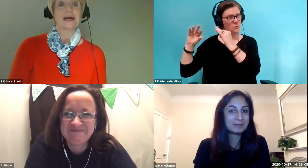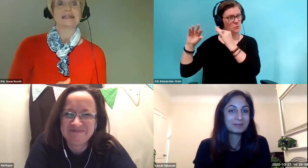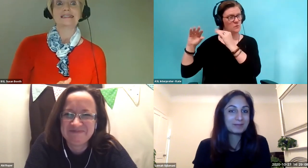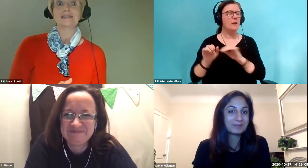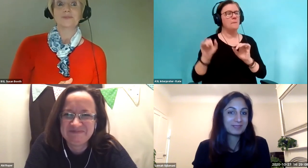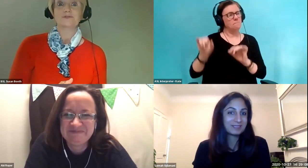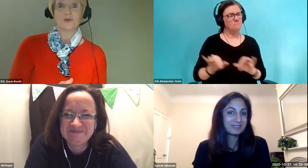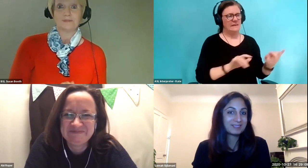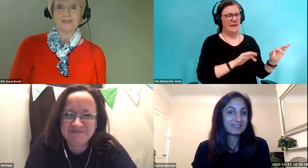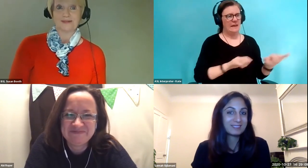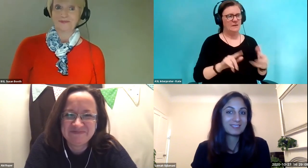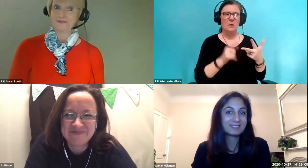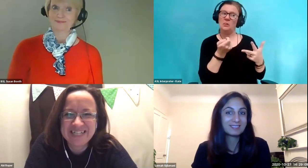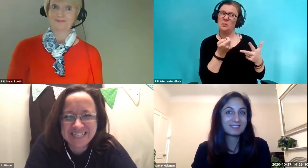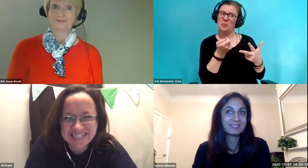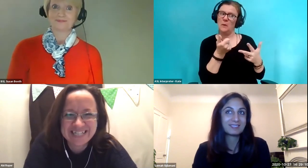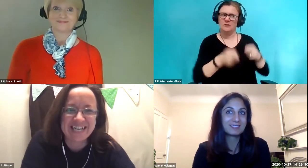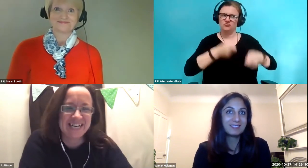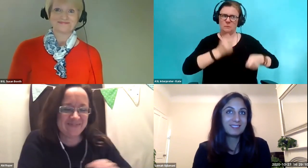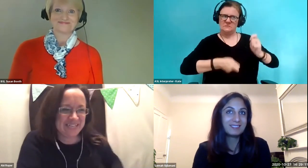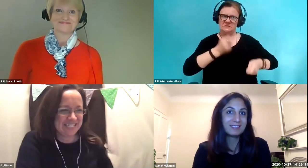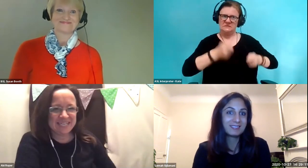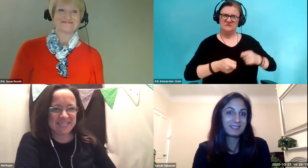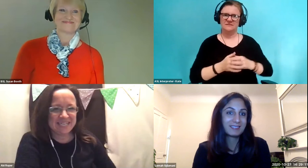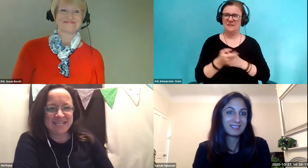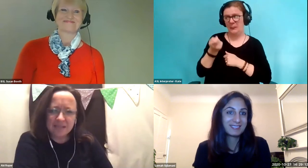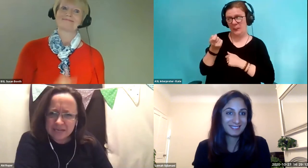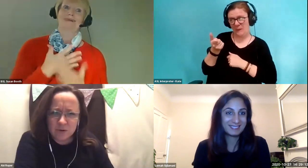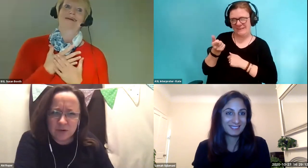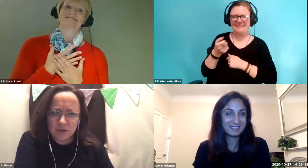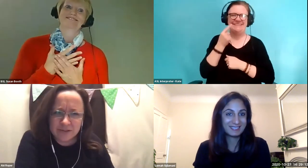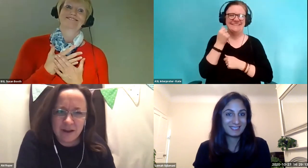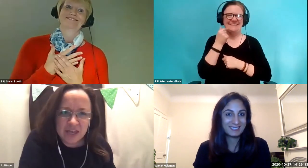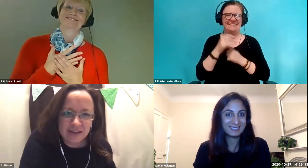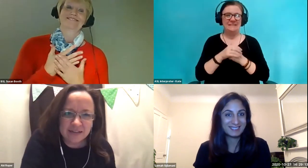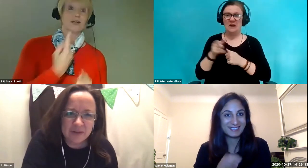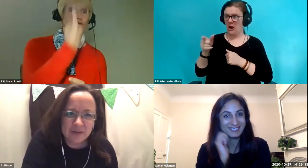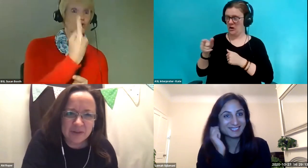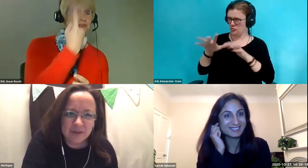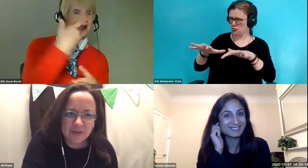and a little bit of drums a little bit and are you in an orchestra I think something like that